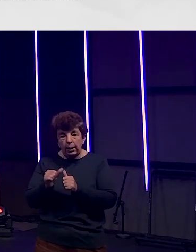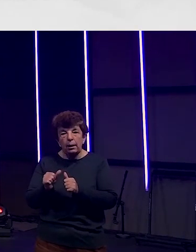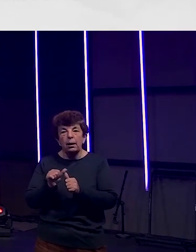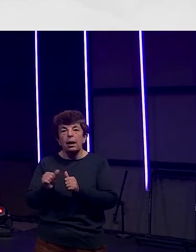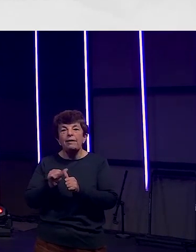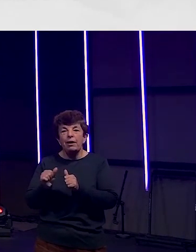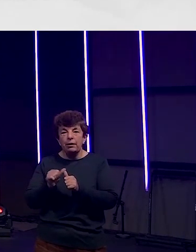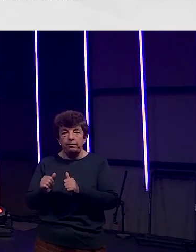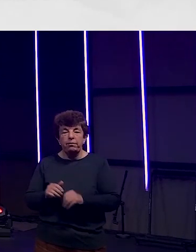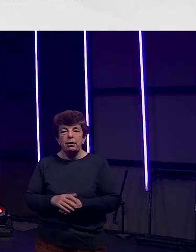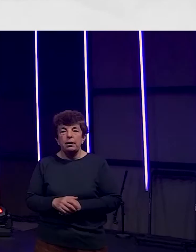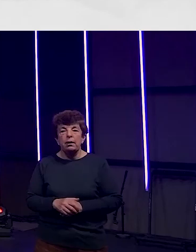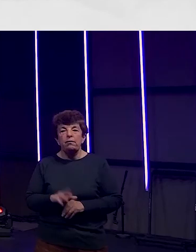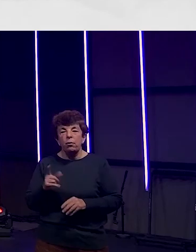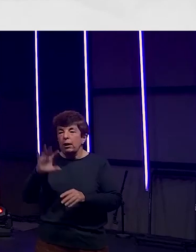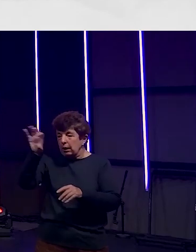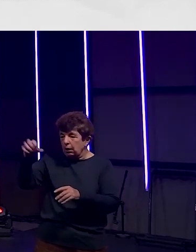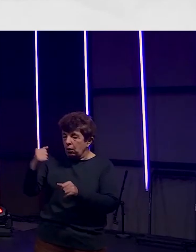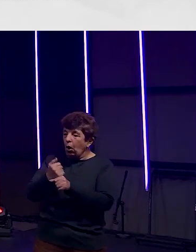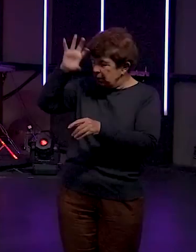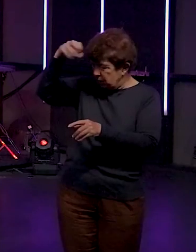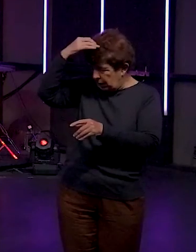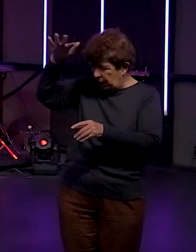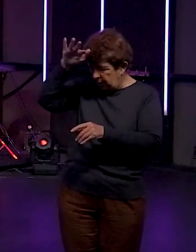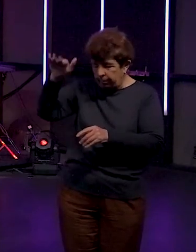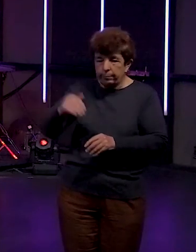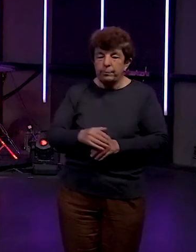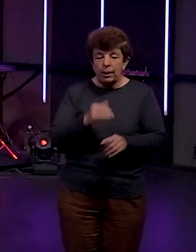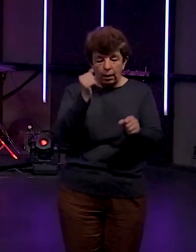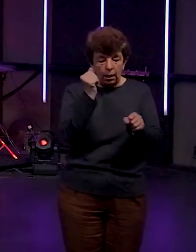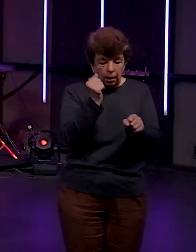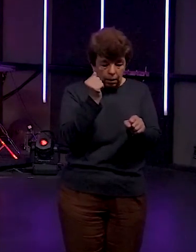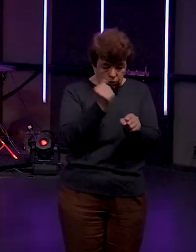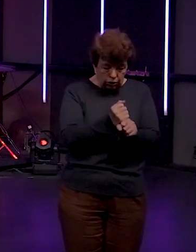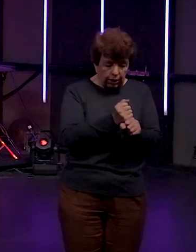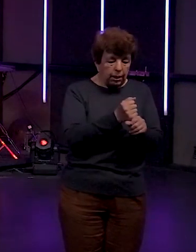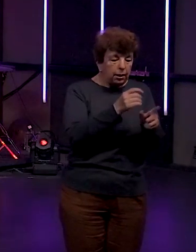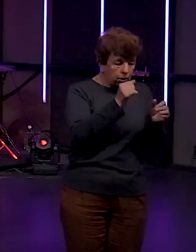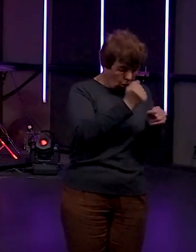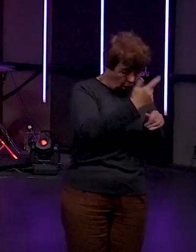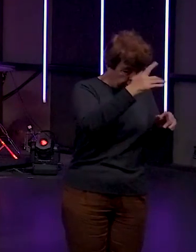kingdom of God. G is for God's kingdom P is for progress